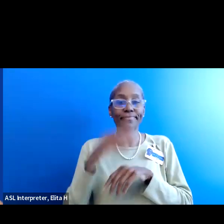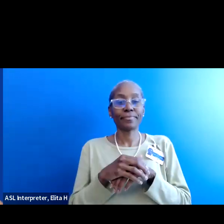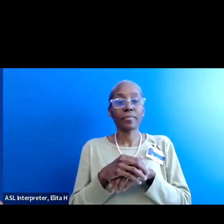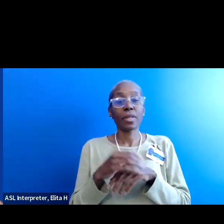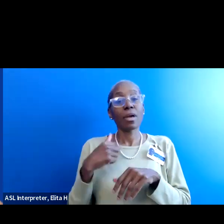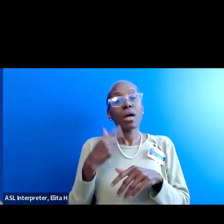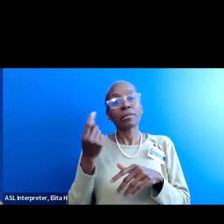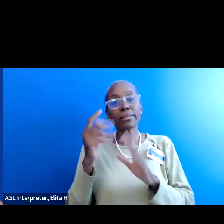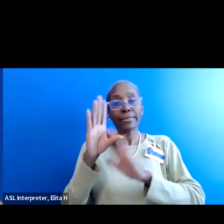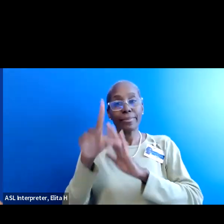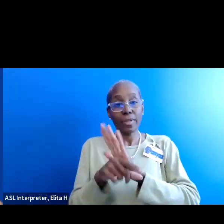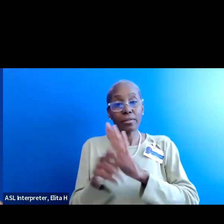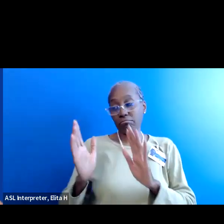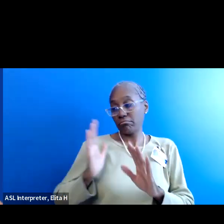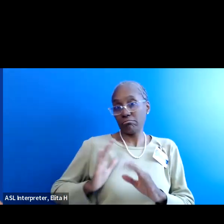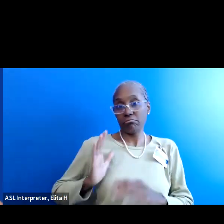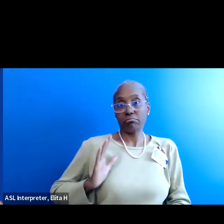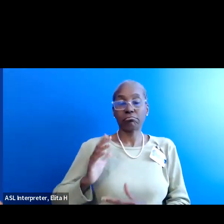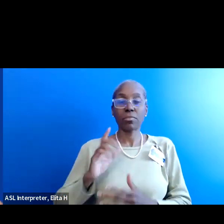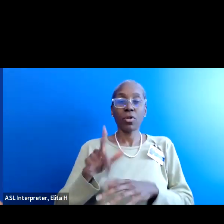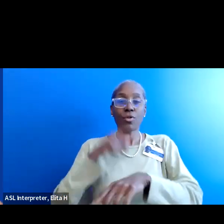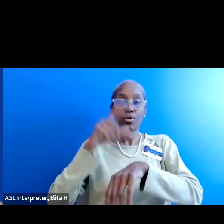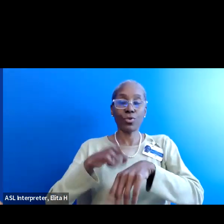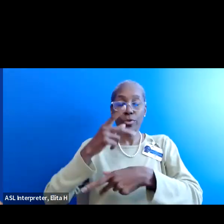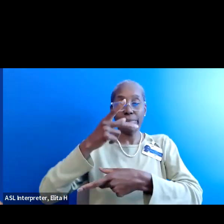For a little bit of background, I used to be a long-term care ombudsman in